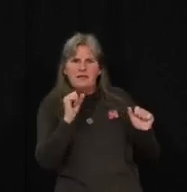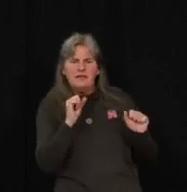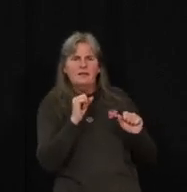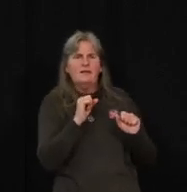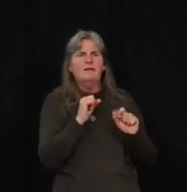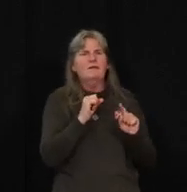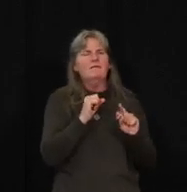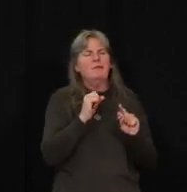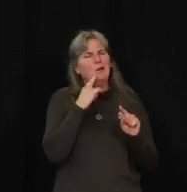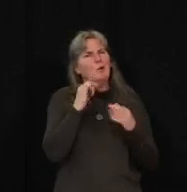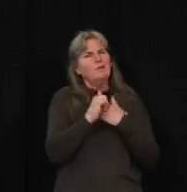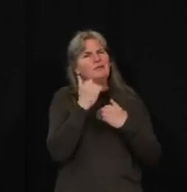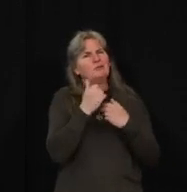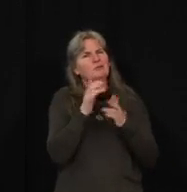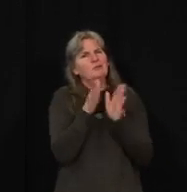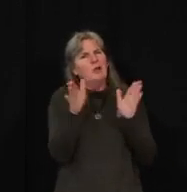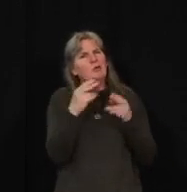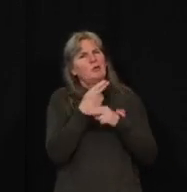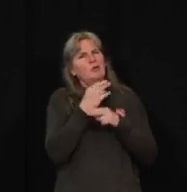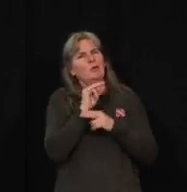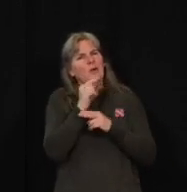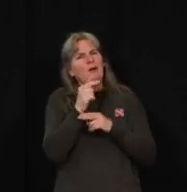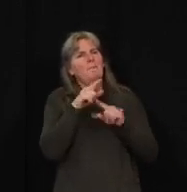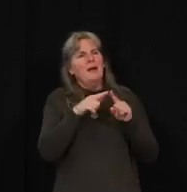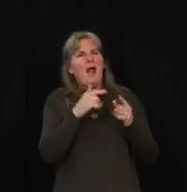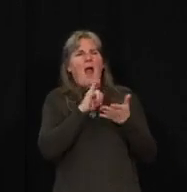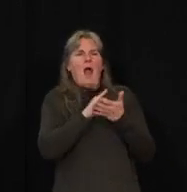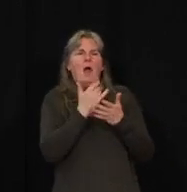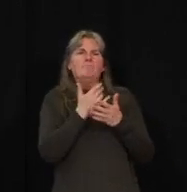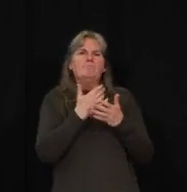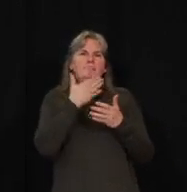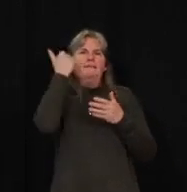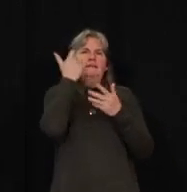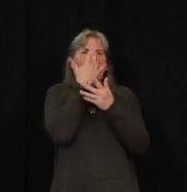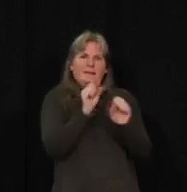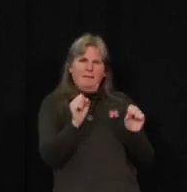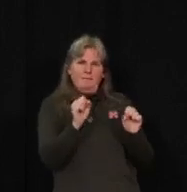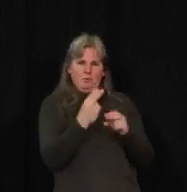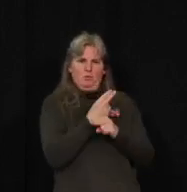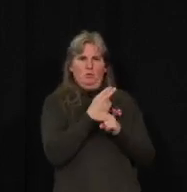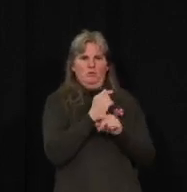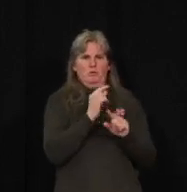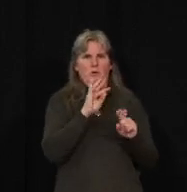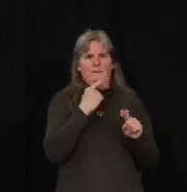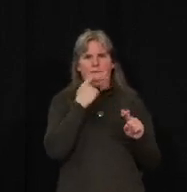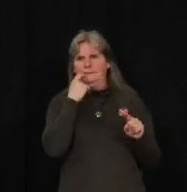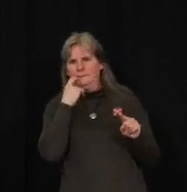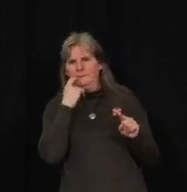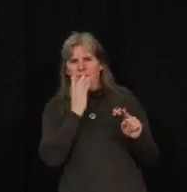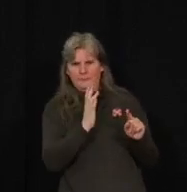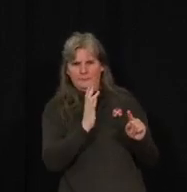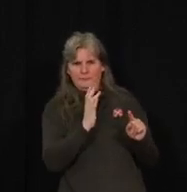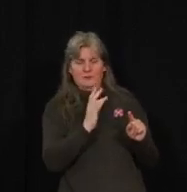It is natural to feel a little bit powerless when we see deaths continue to occur.